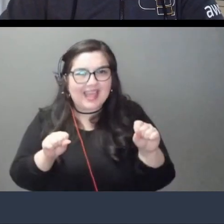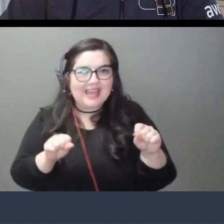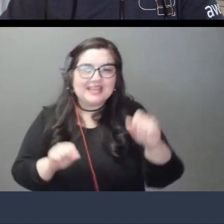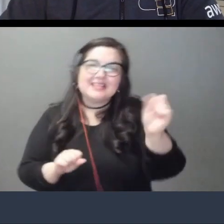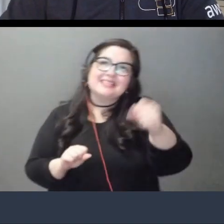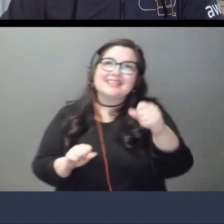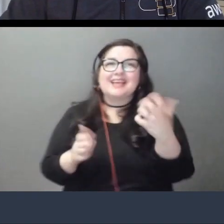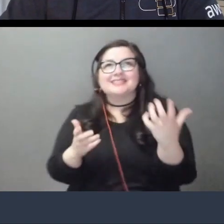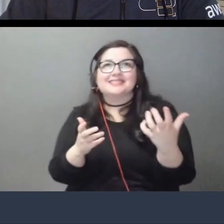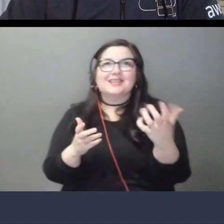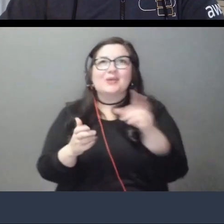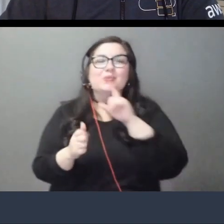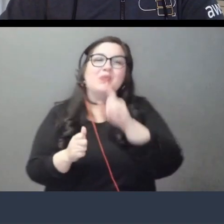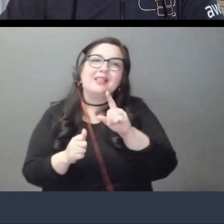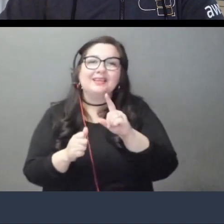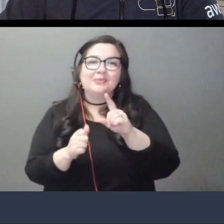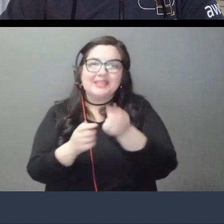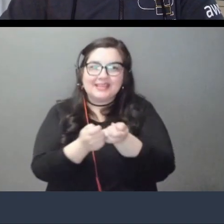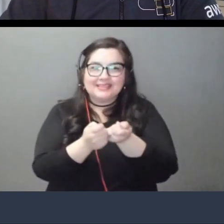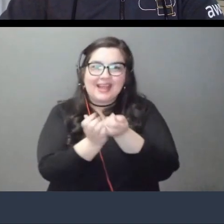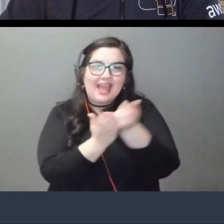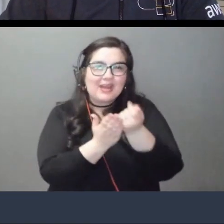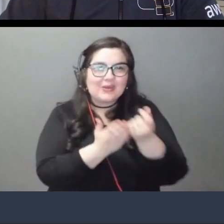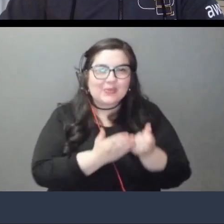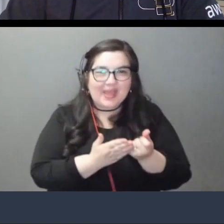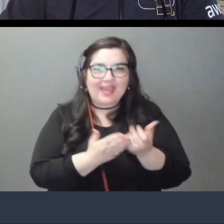we like to get outta the way. We like to make it so that, you know,